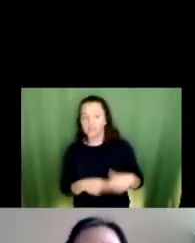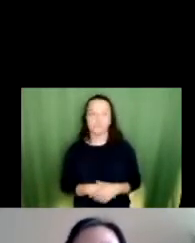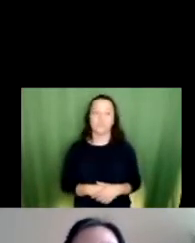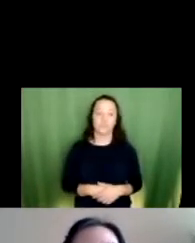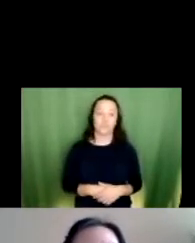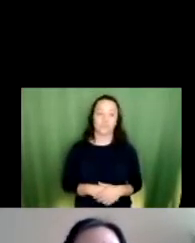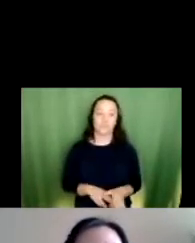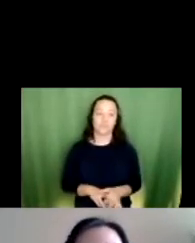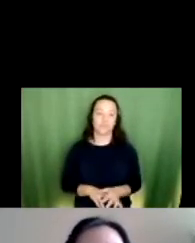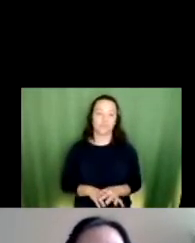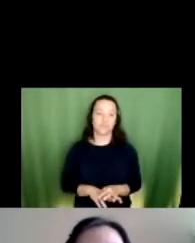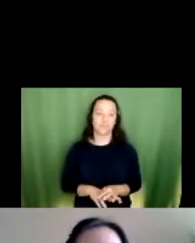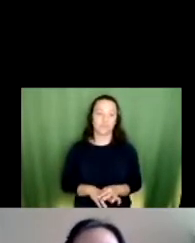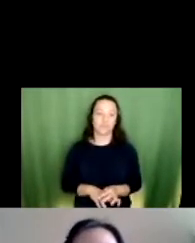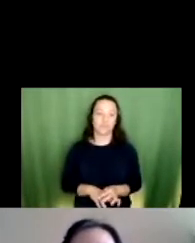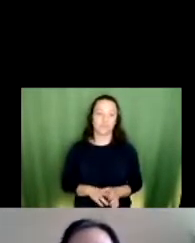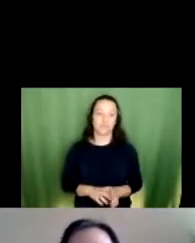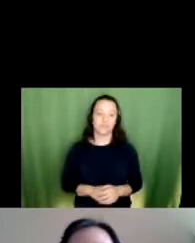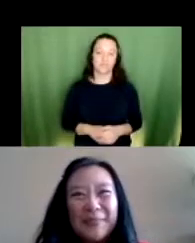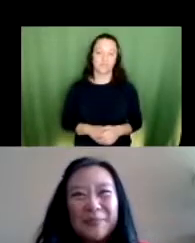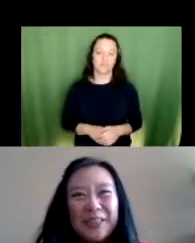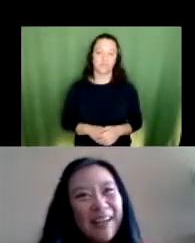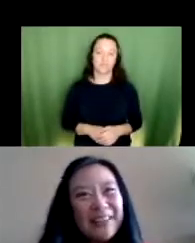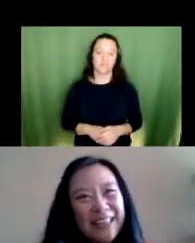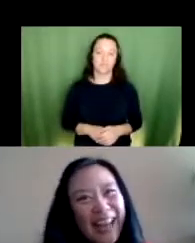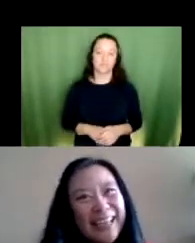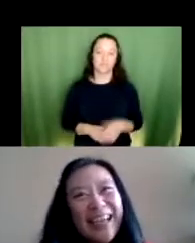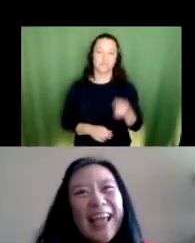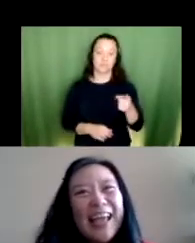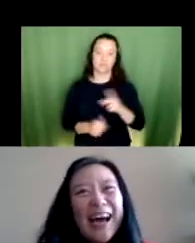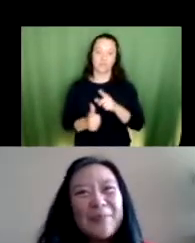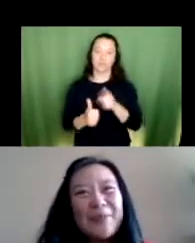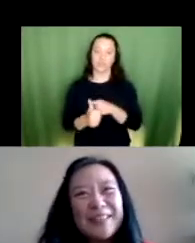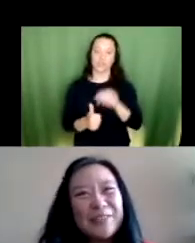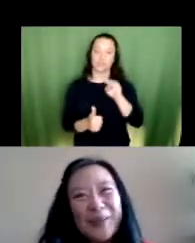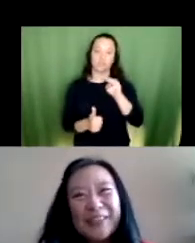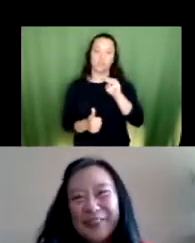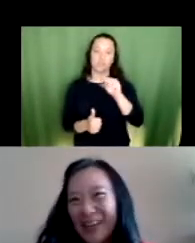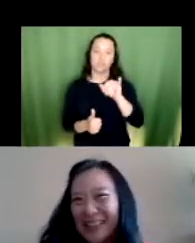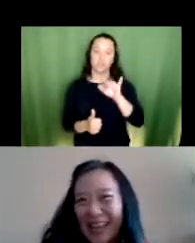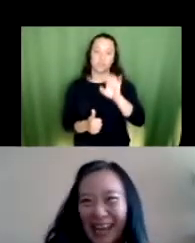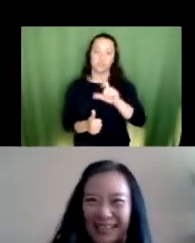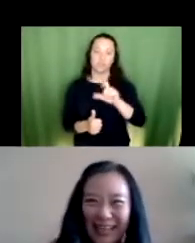Our first panelist will be Michelle Cheng. Michelle Cheng is the Director of Education &